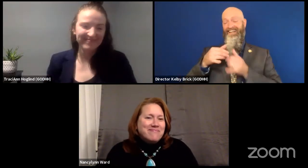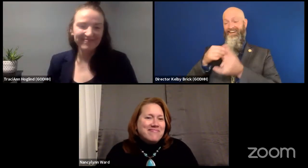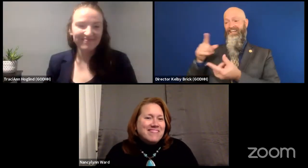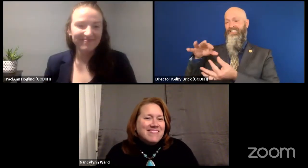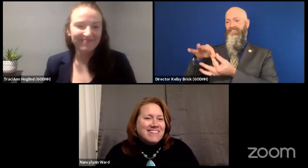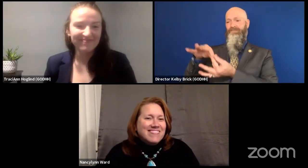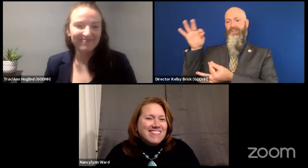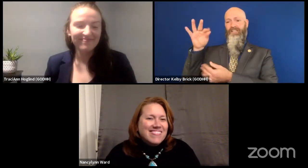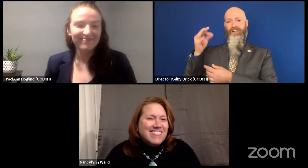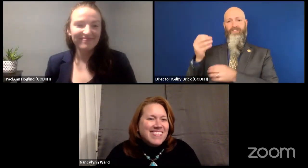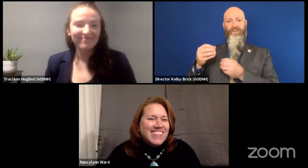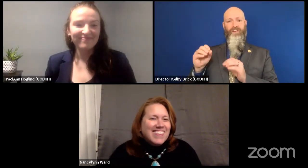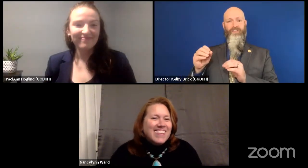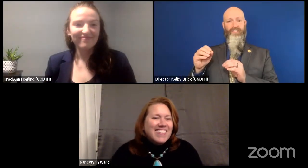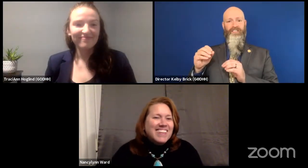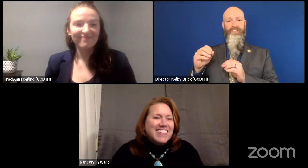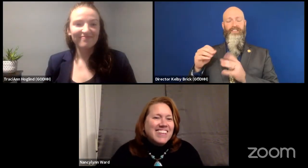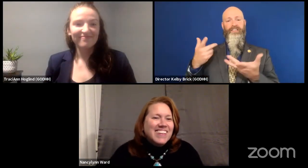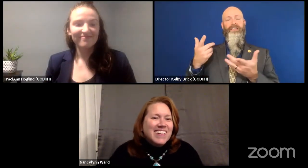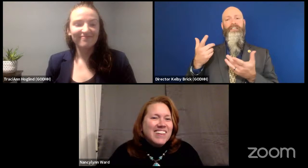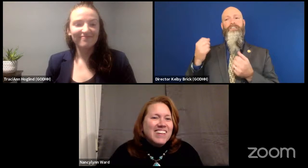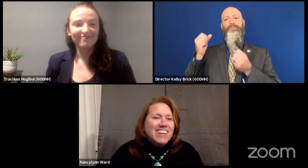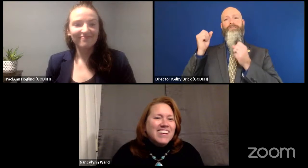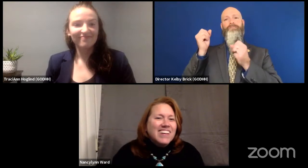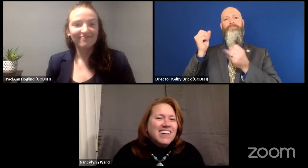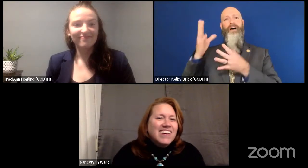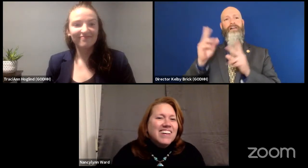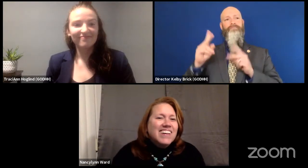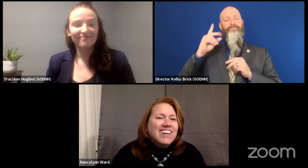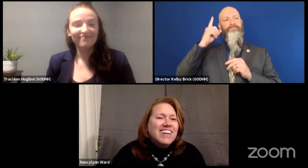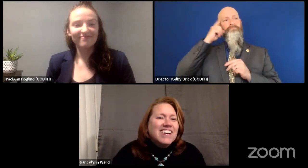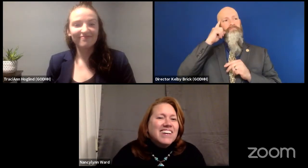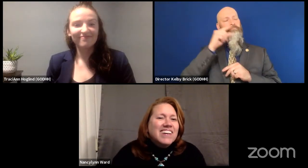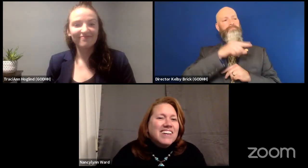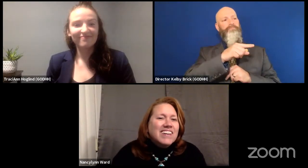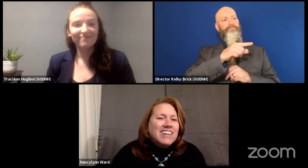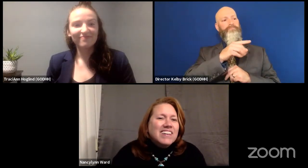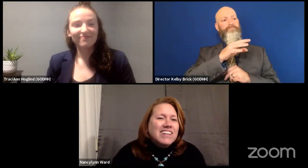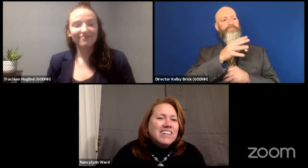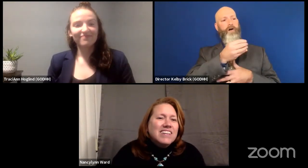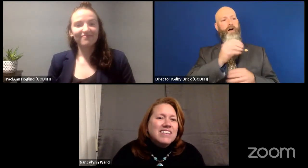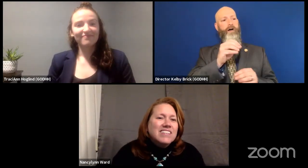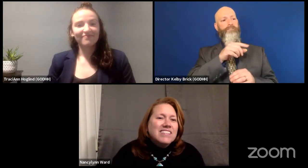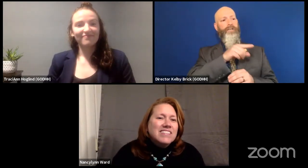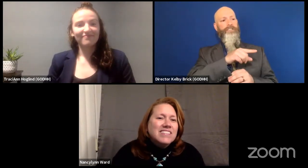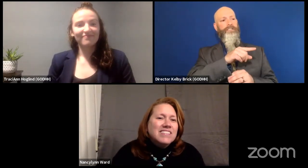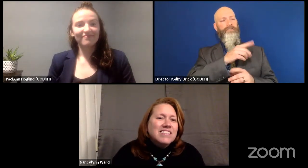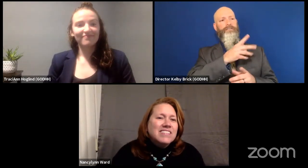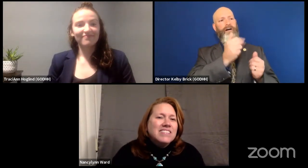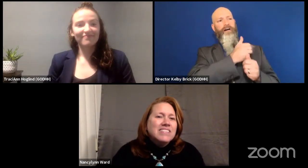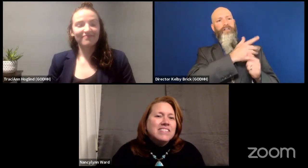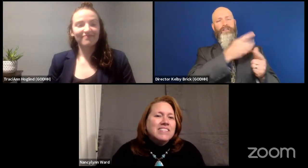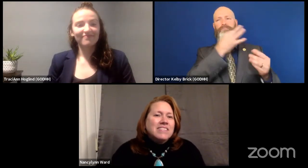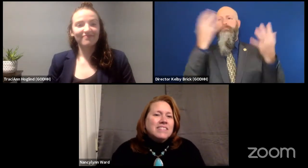Thank you, again. The Spirit of the Office award, many people think of